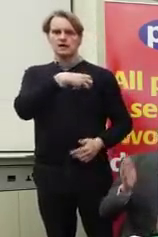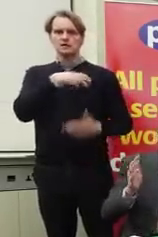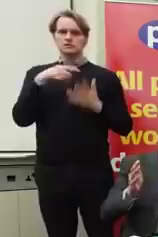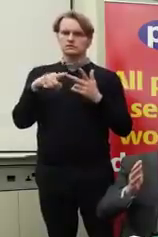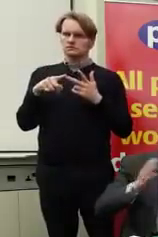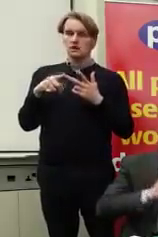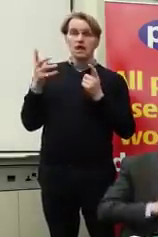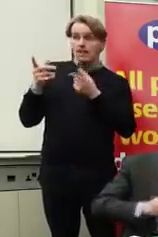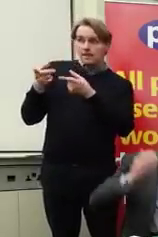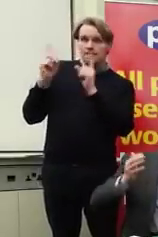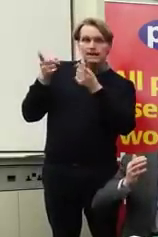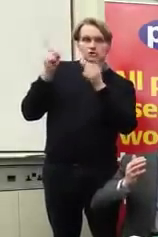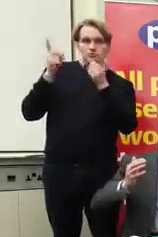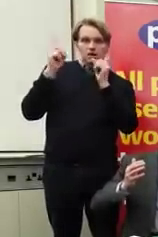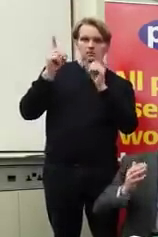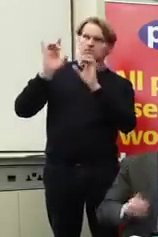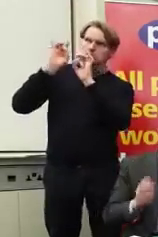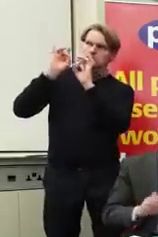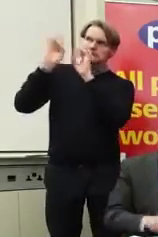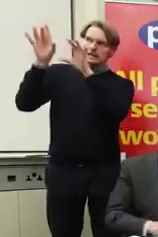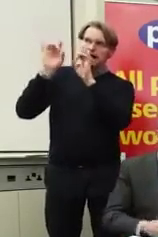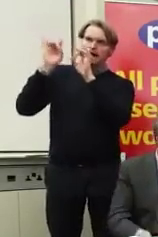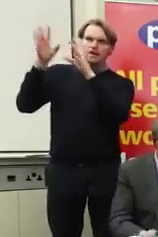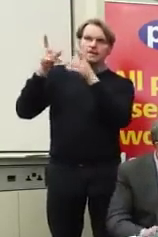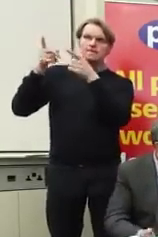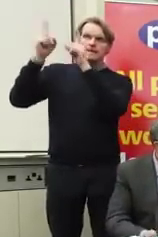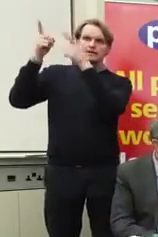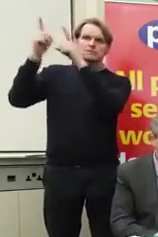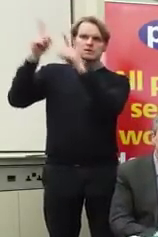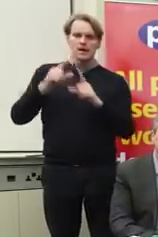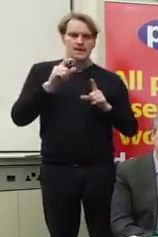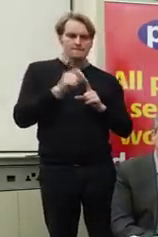these offices feeds the message up that PCS members are serious about paying and